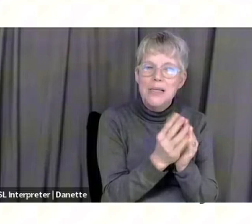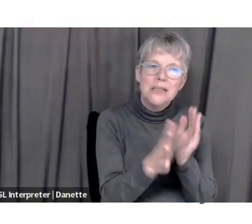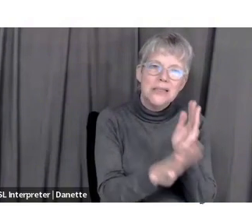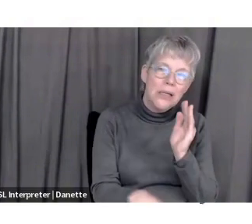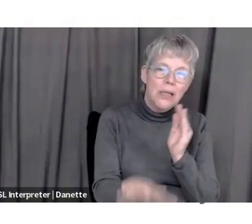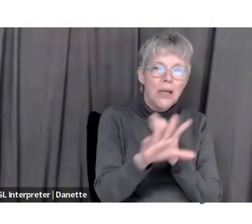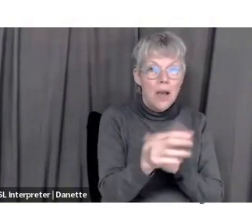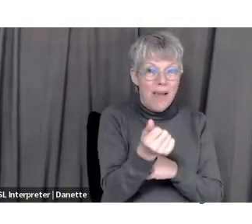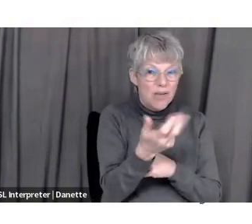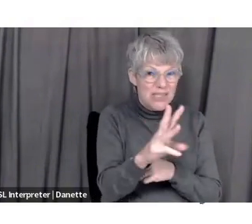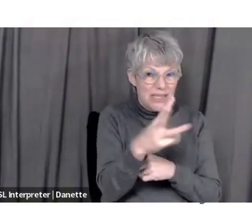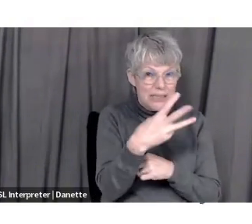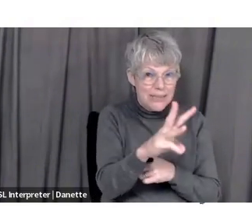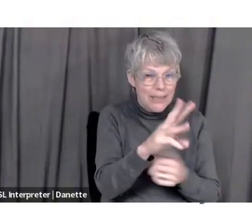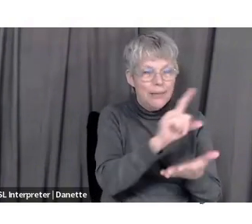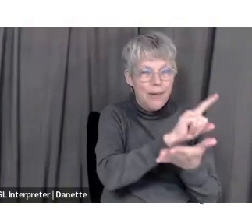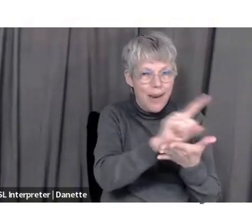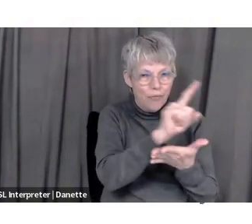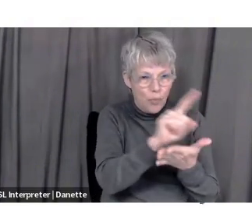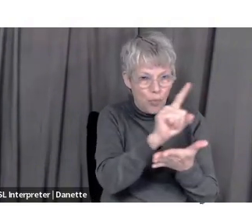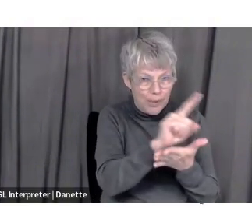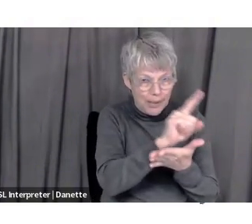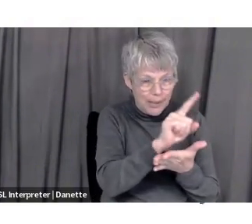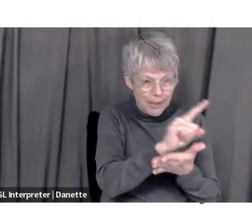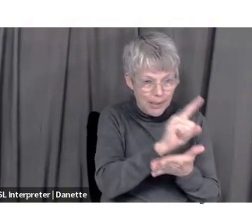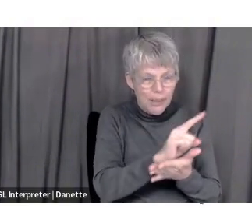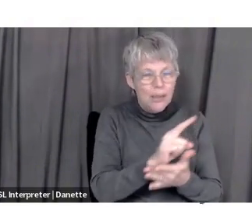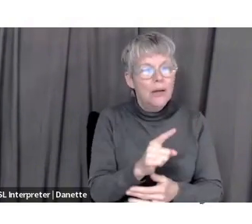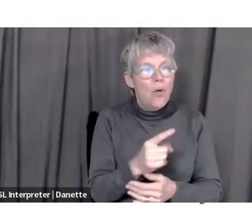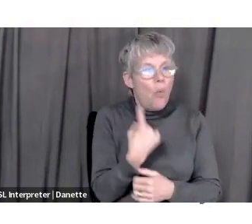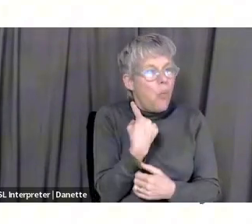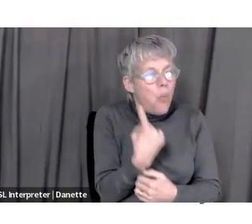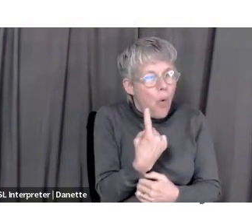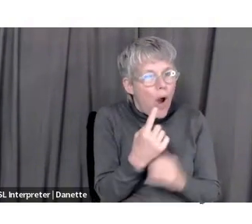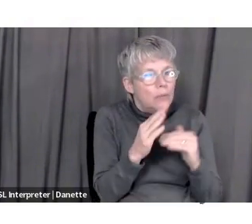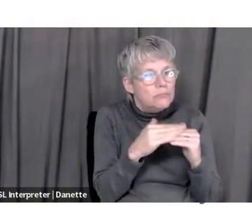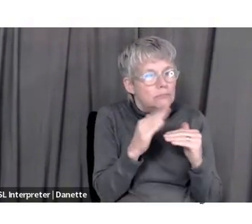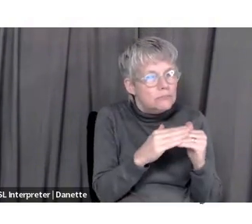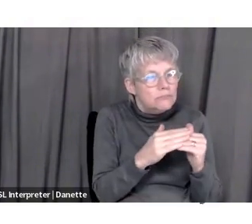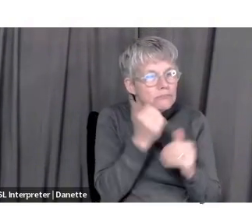On average we have about 16 per week. We always have at least one per day.